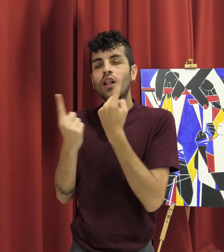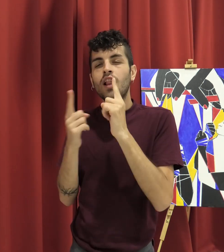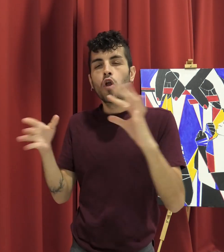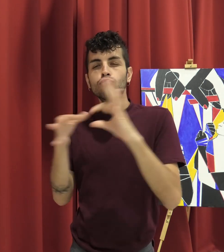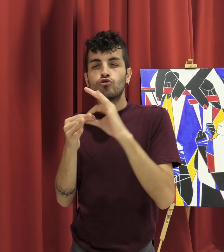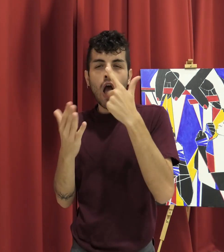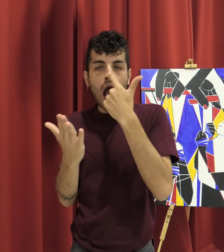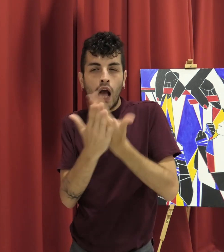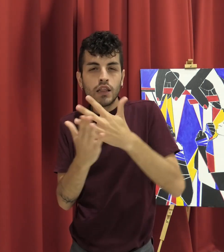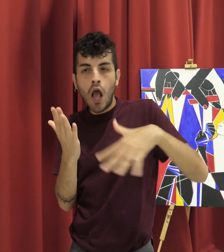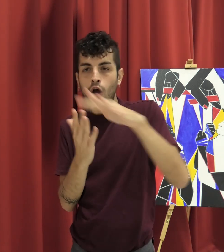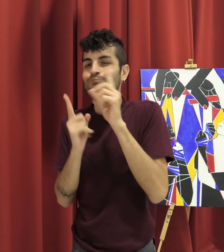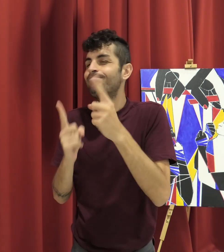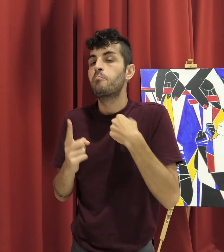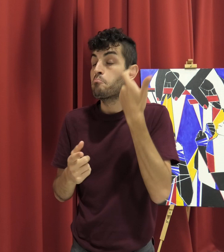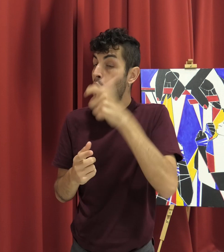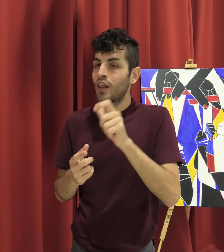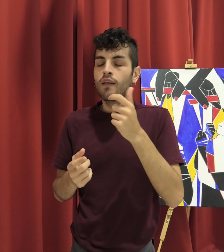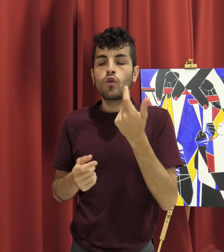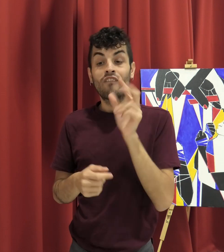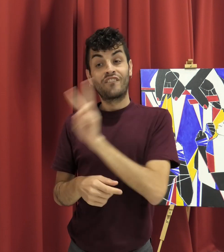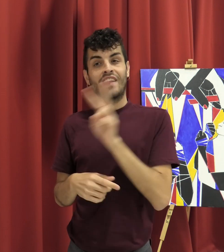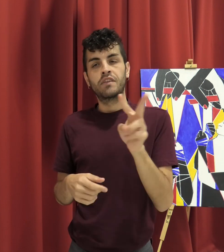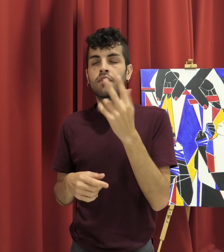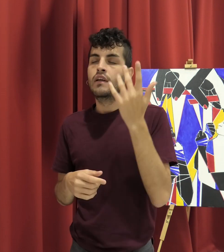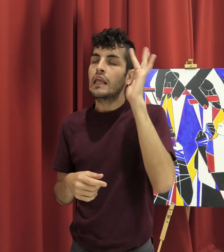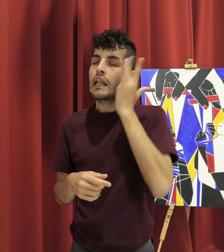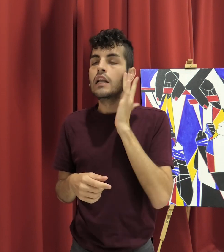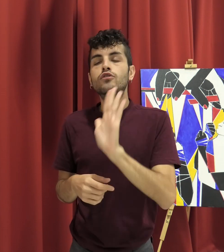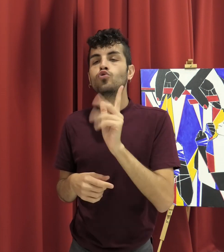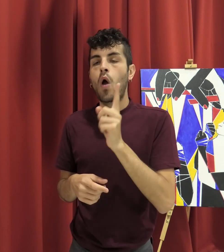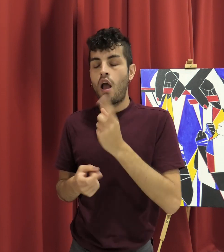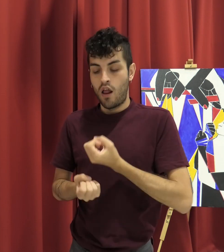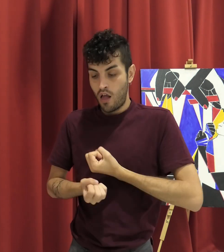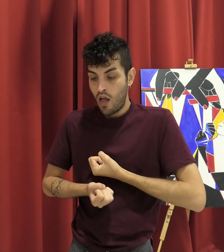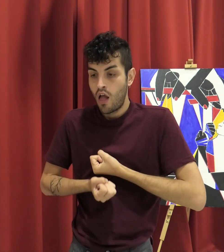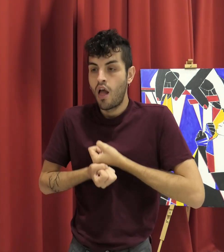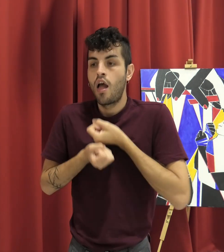This also depends on the context in which I find myself because one of the risks of VV